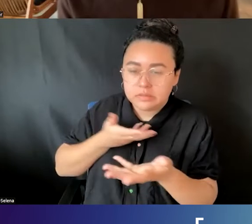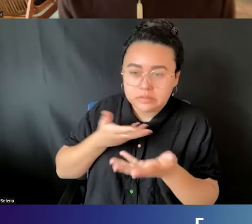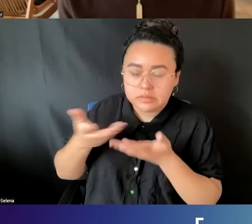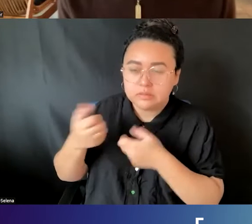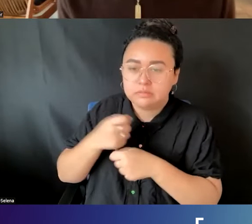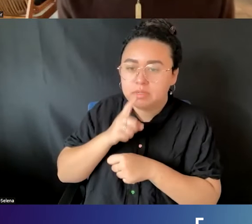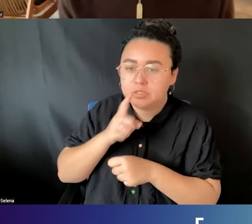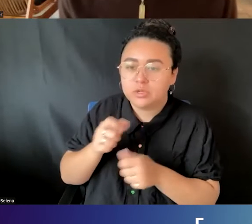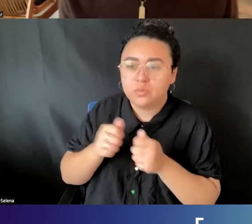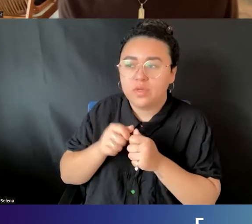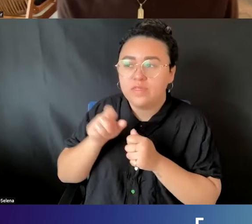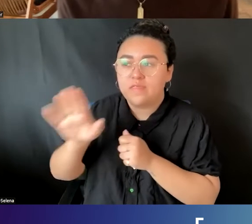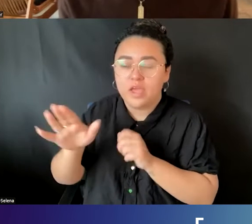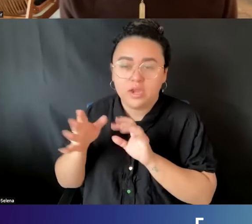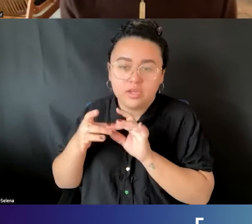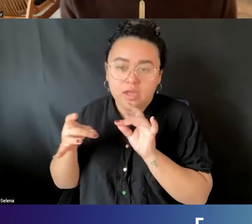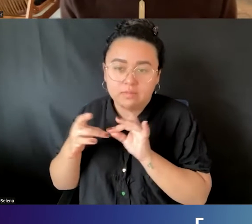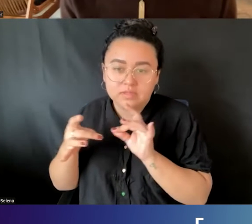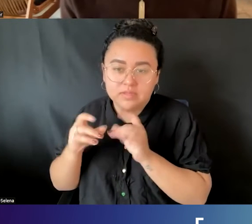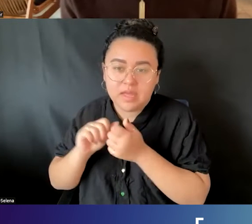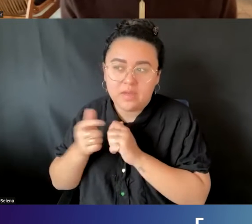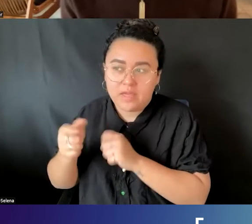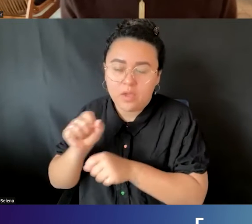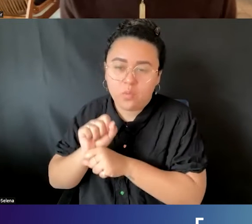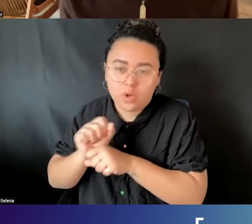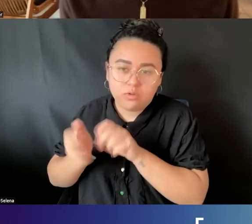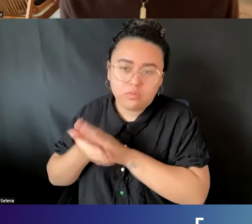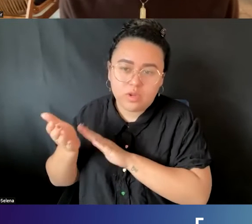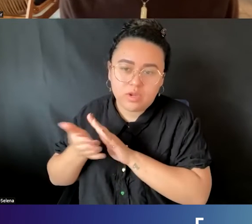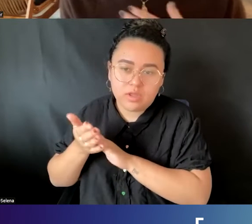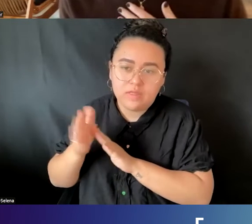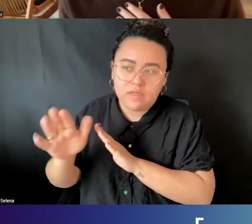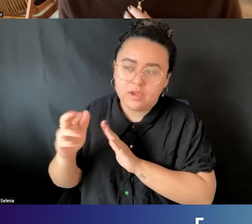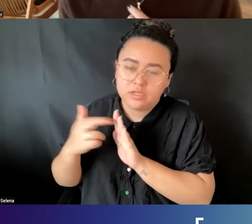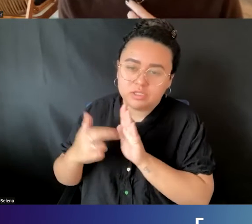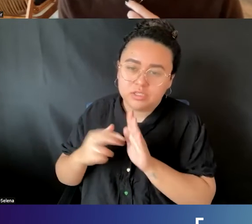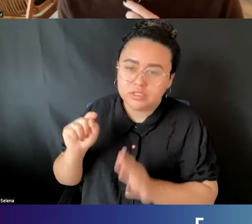what they were saying is the way that they typically worked and, you know, the terms that they could offer that they really serviced the film.